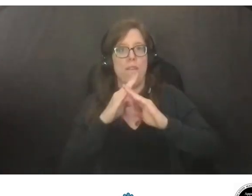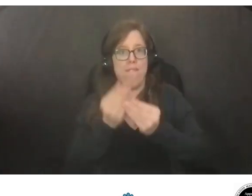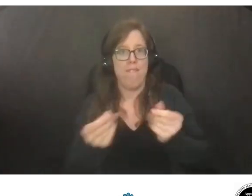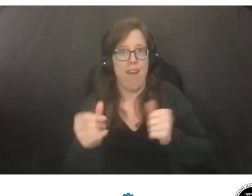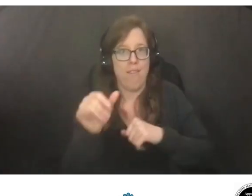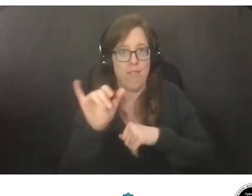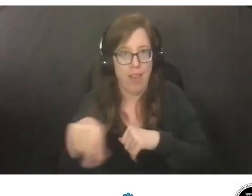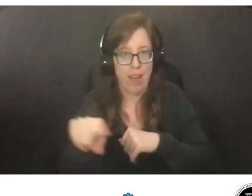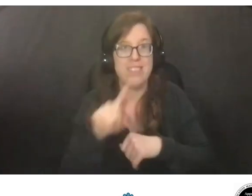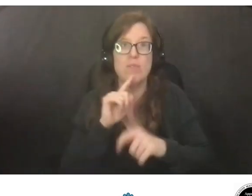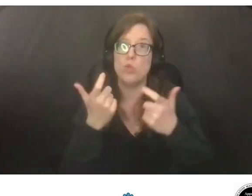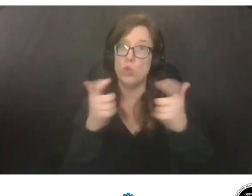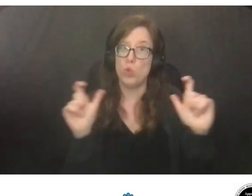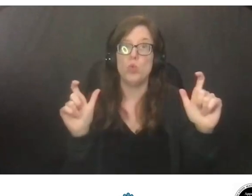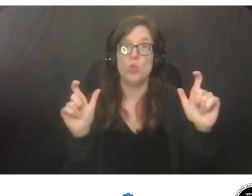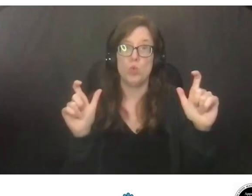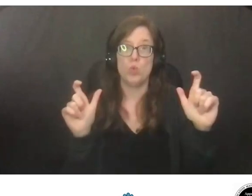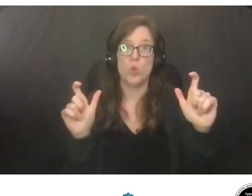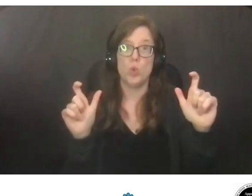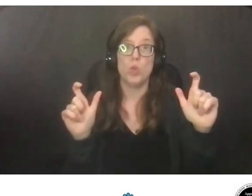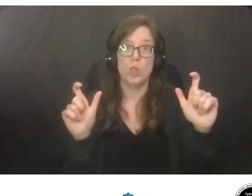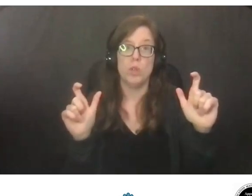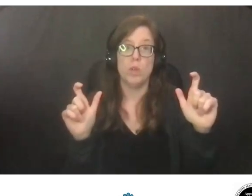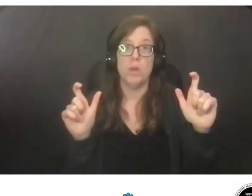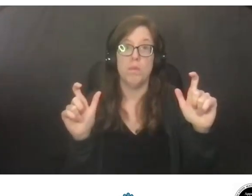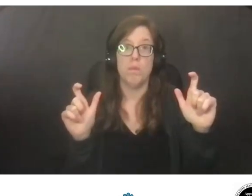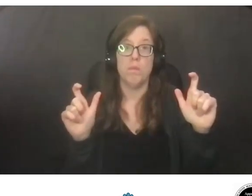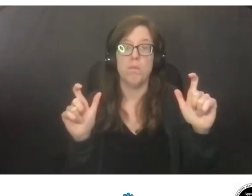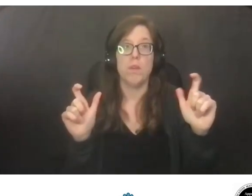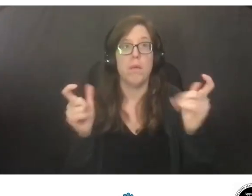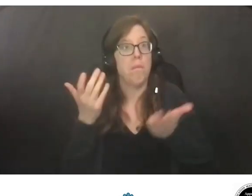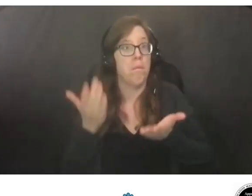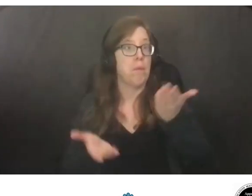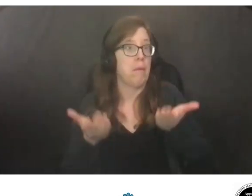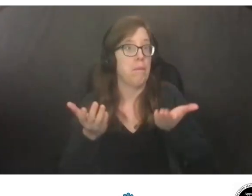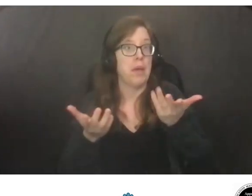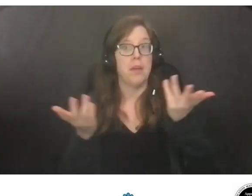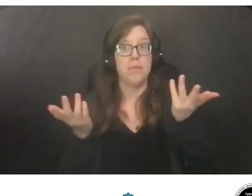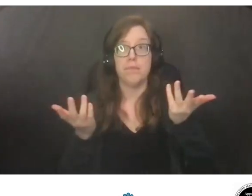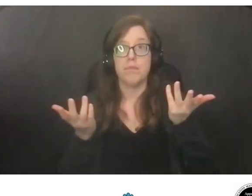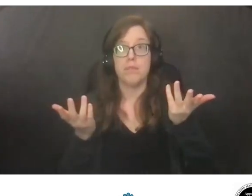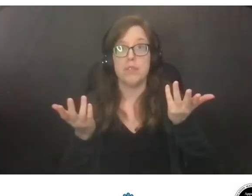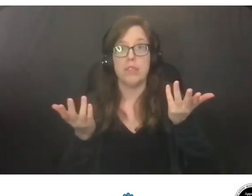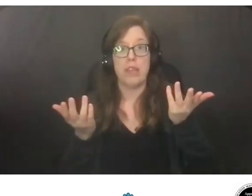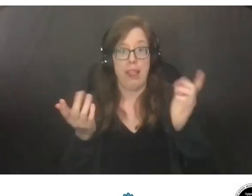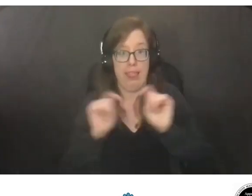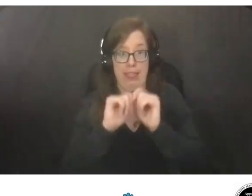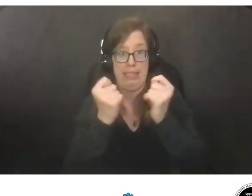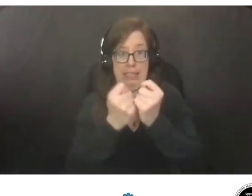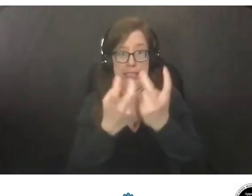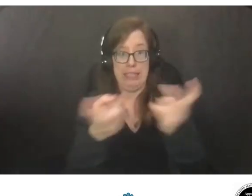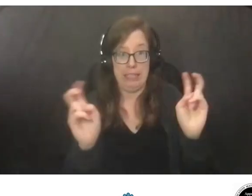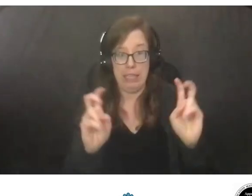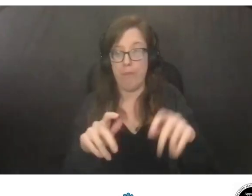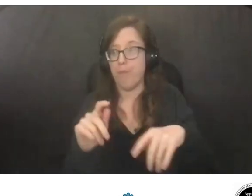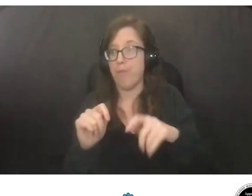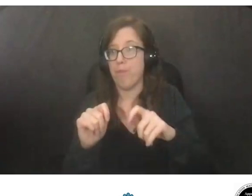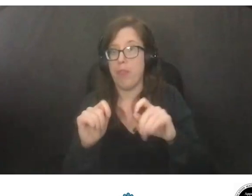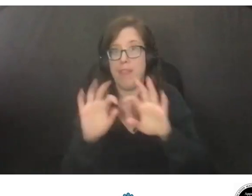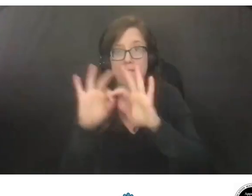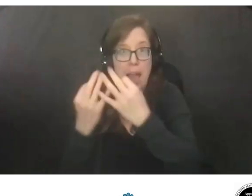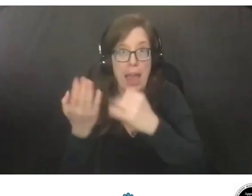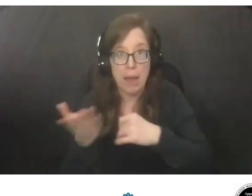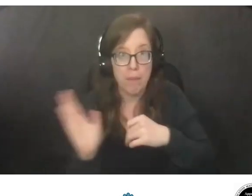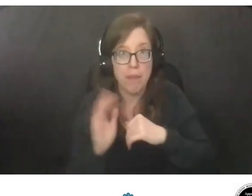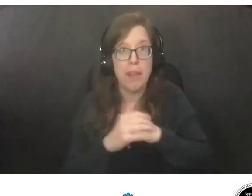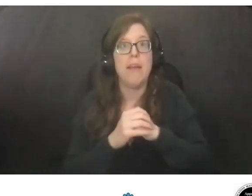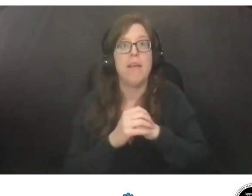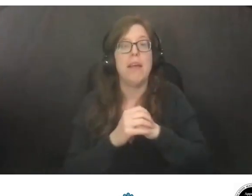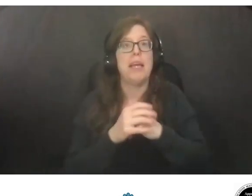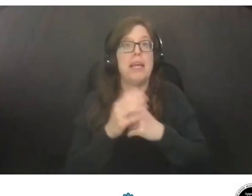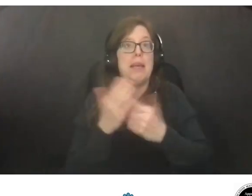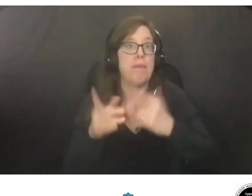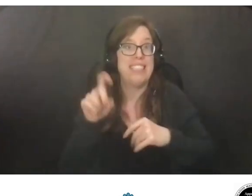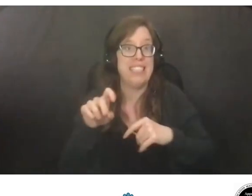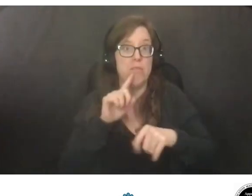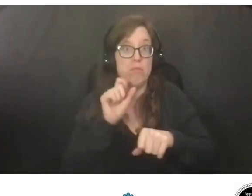This is huge. It...it may be that the team, the family needs training